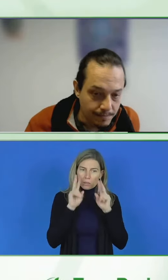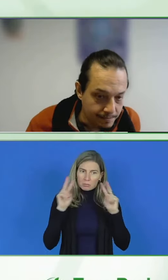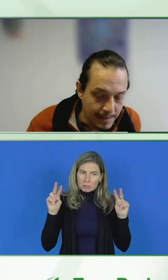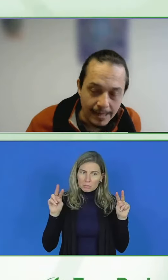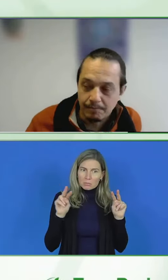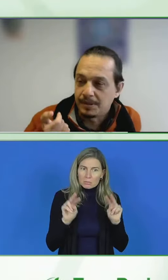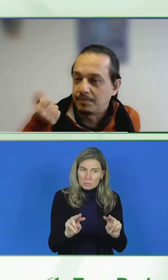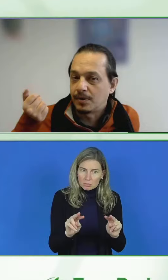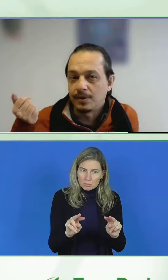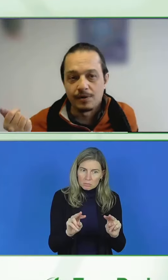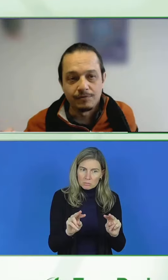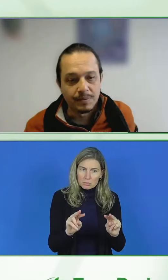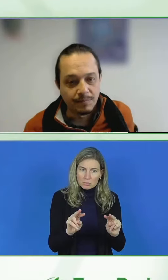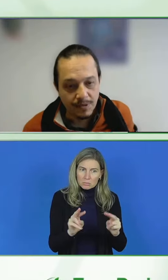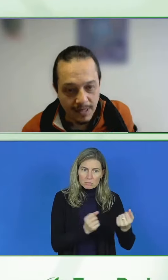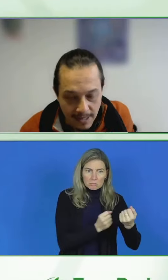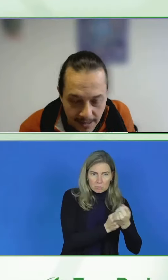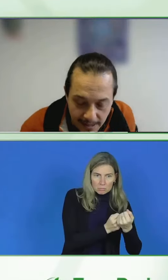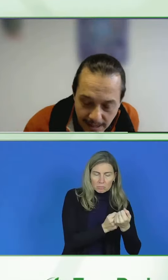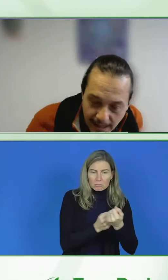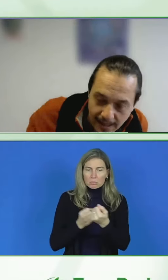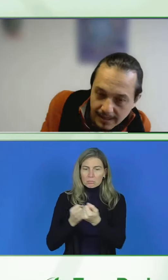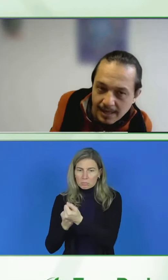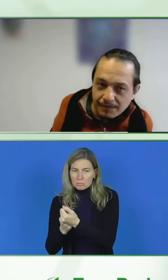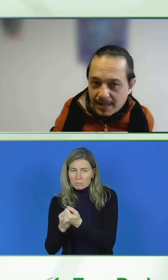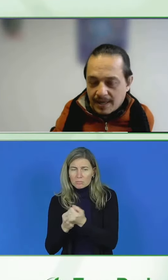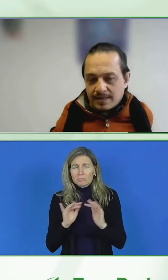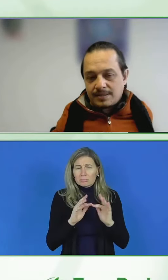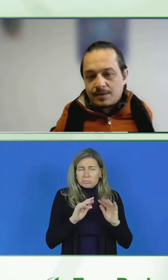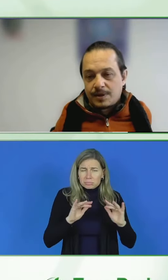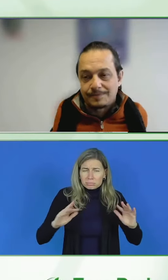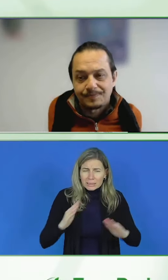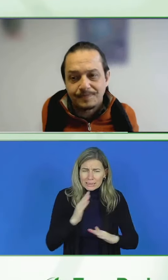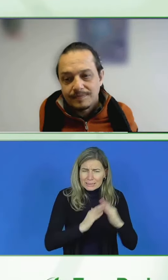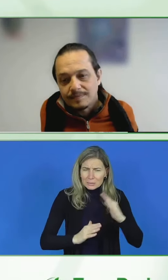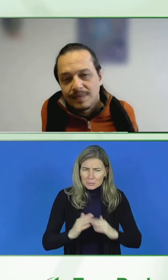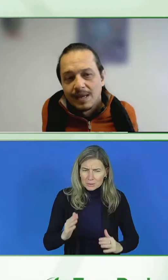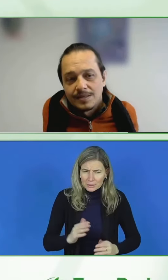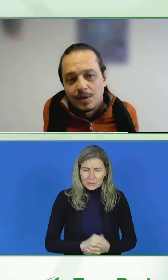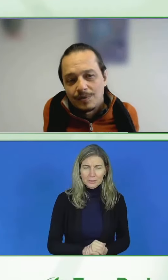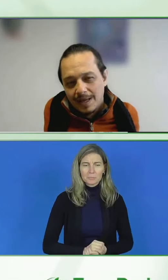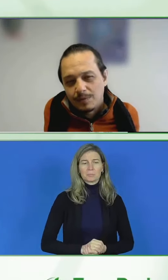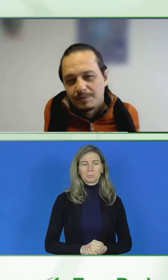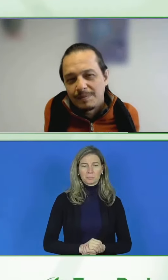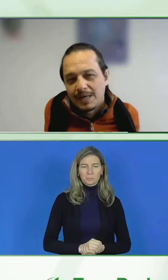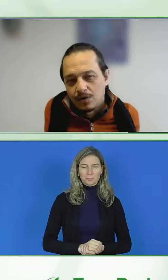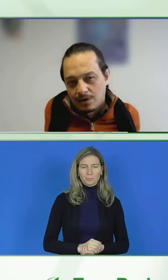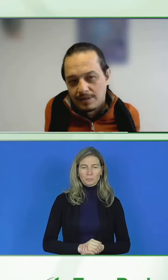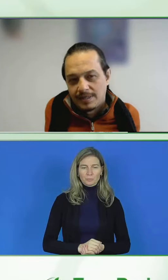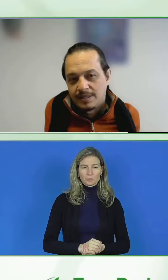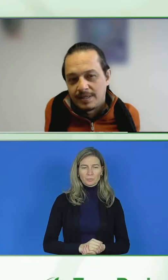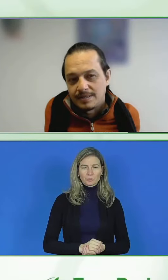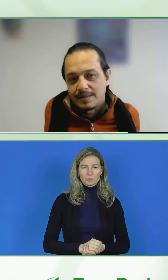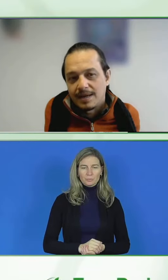blind people, people that are deaf and so on. So that would be my call in this.